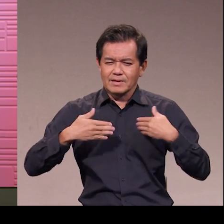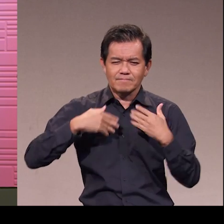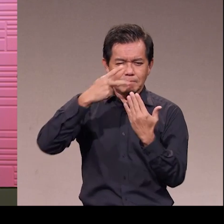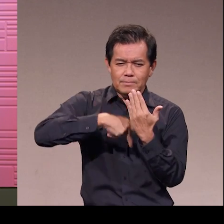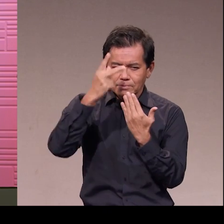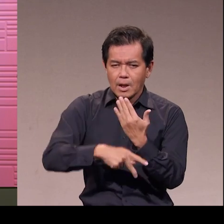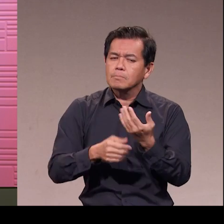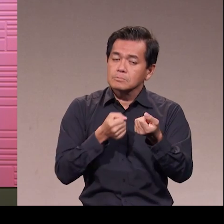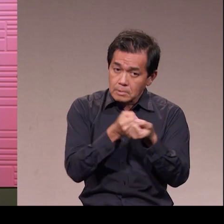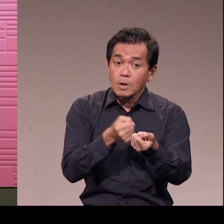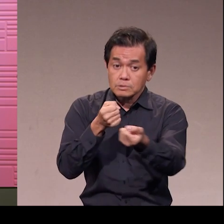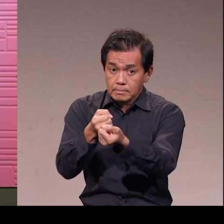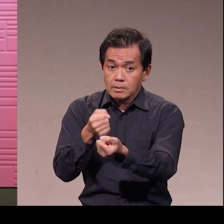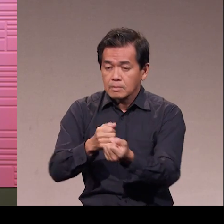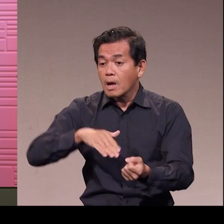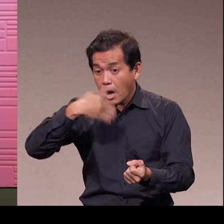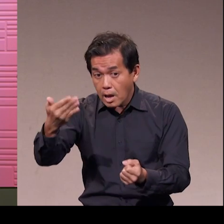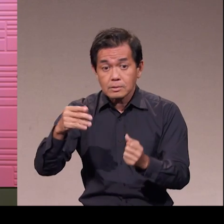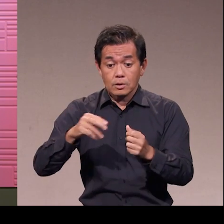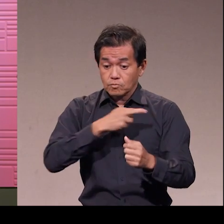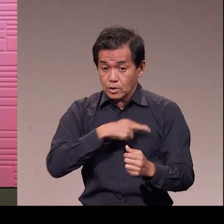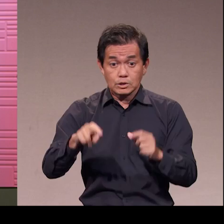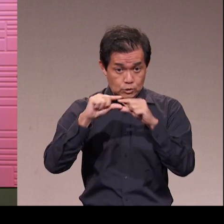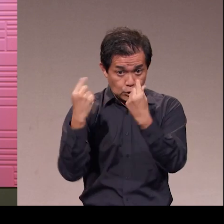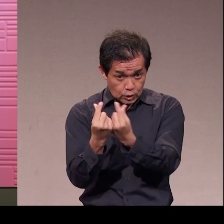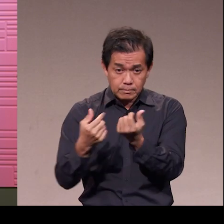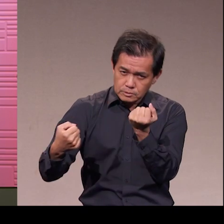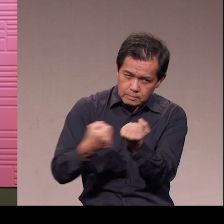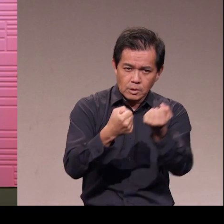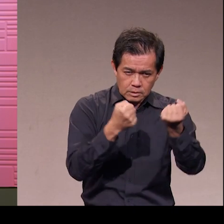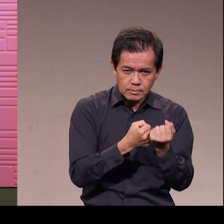It is not just the big business owners who were doing this.